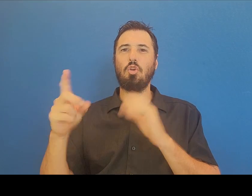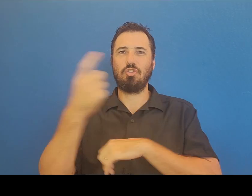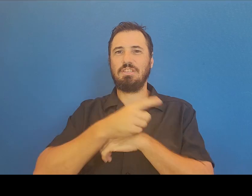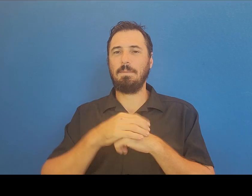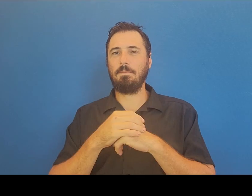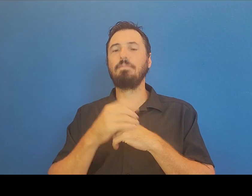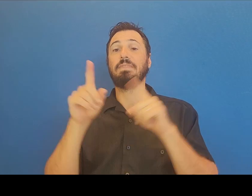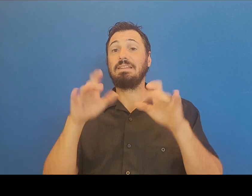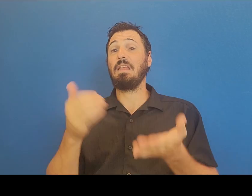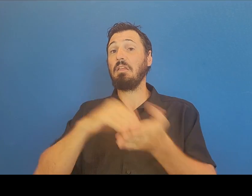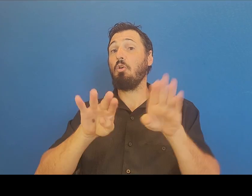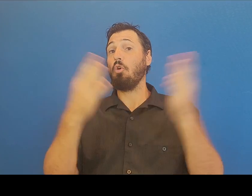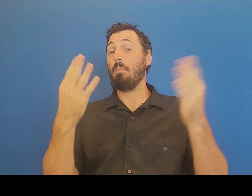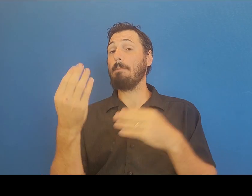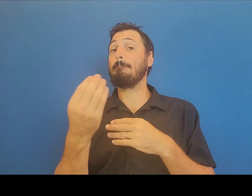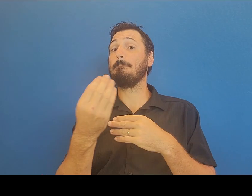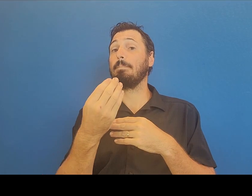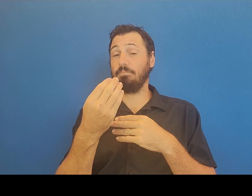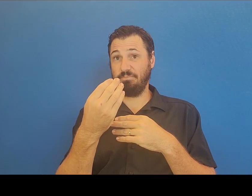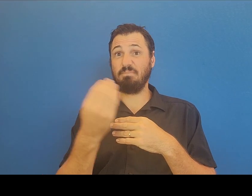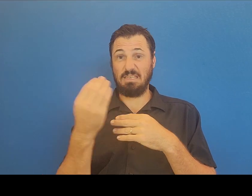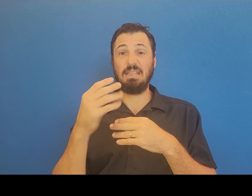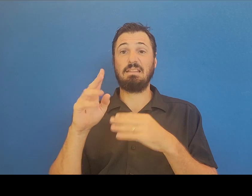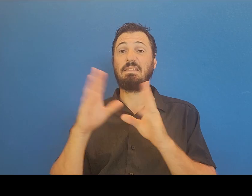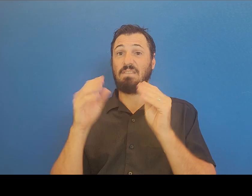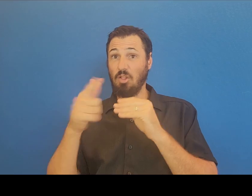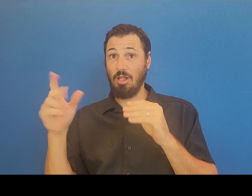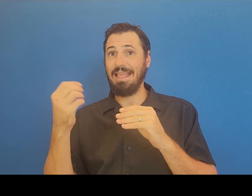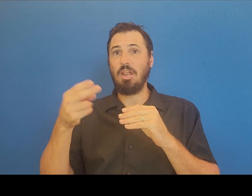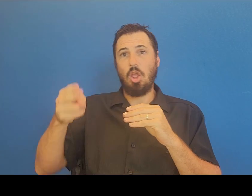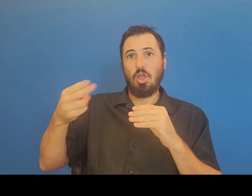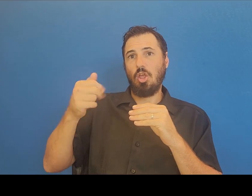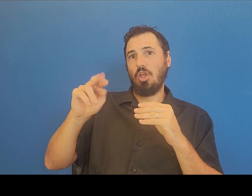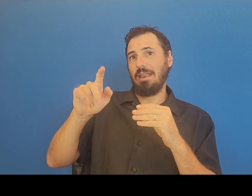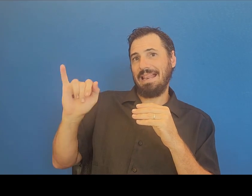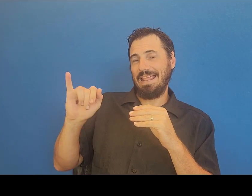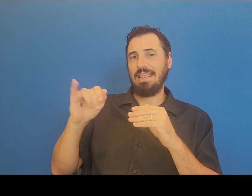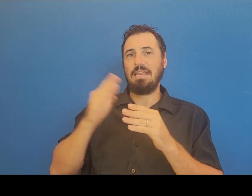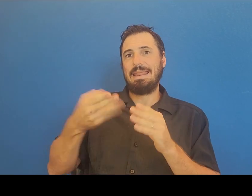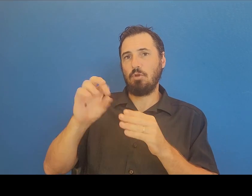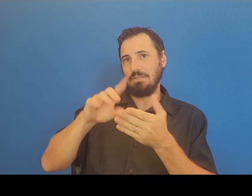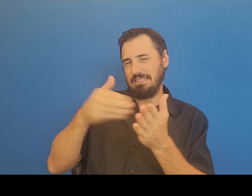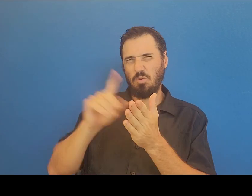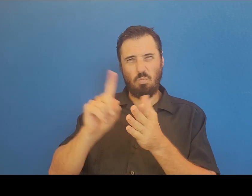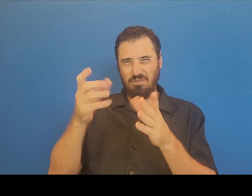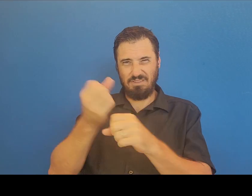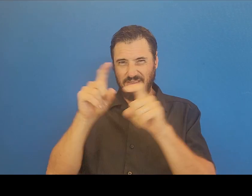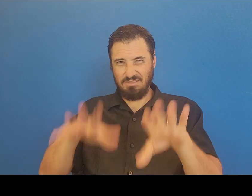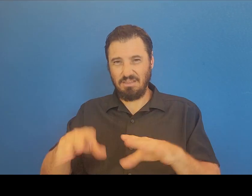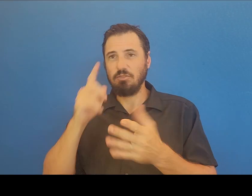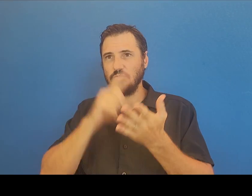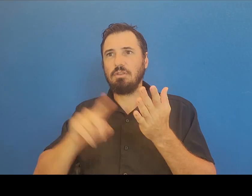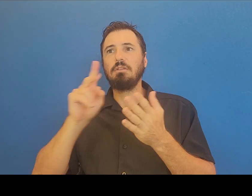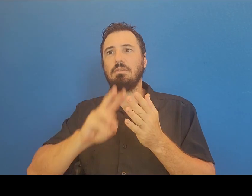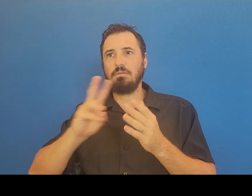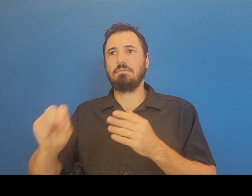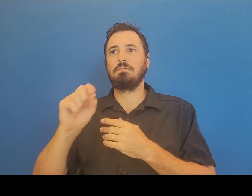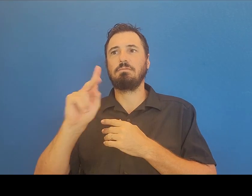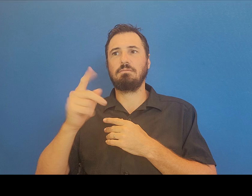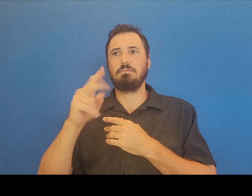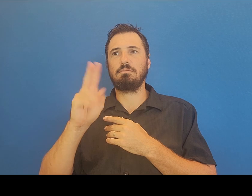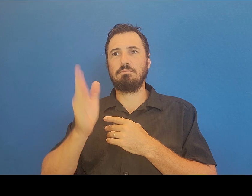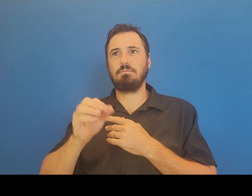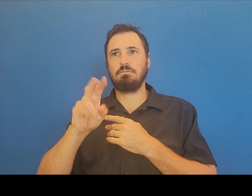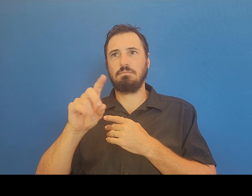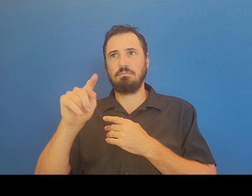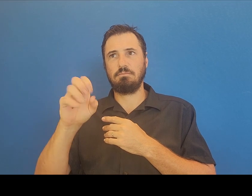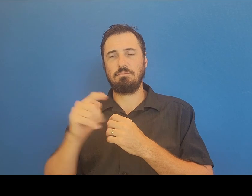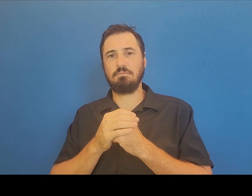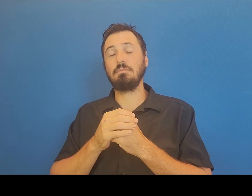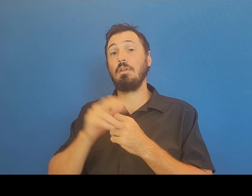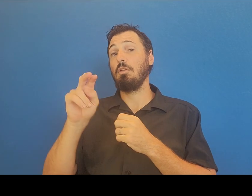Testing will resume on Monday at the Convention Hall and the Hanalei Neighborhood Center. For a list of testing locations, visit www.kauai.gov/COVIDTest